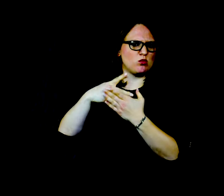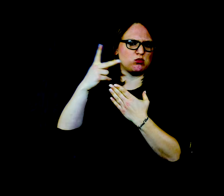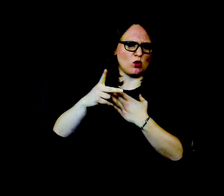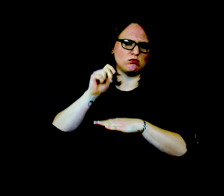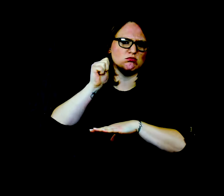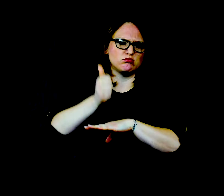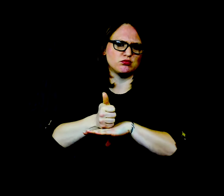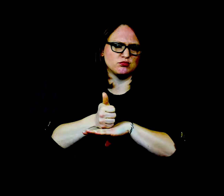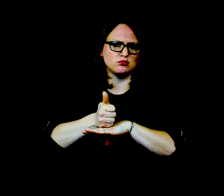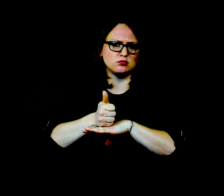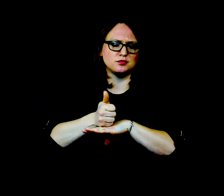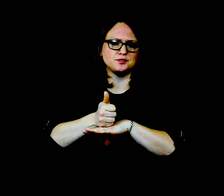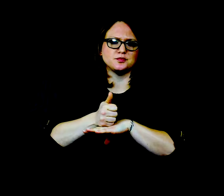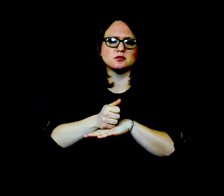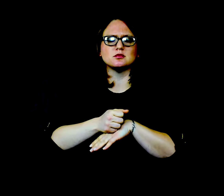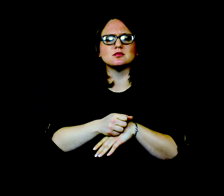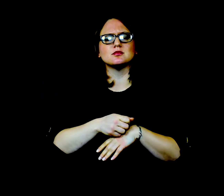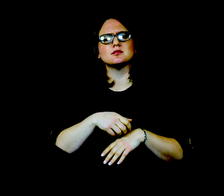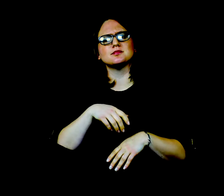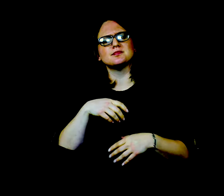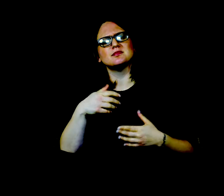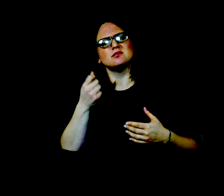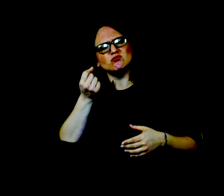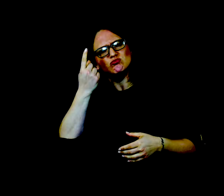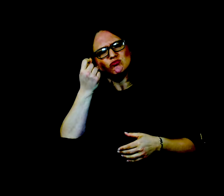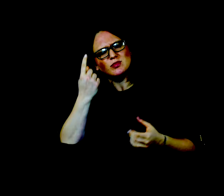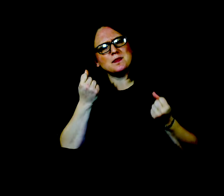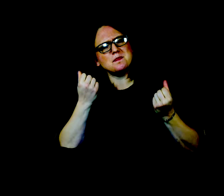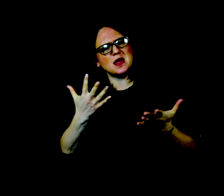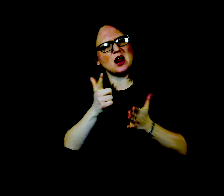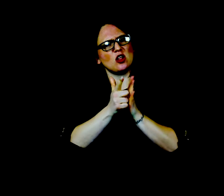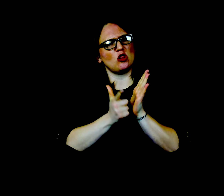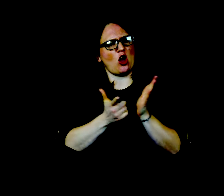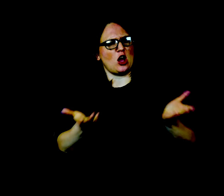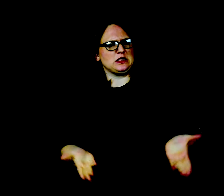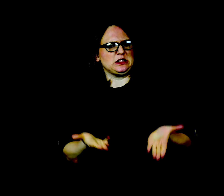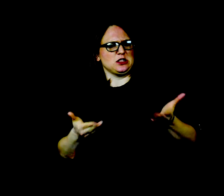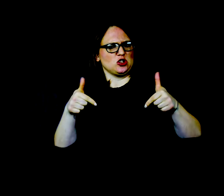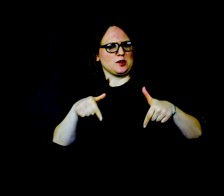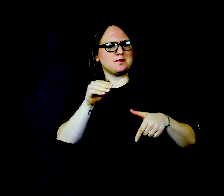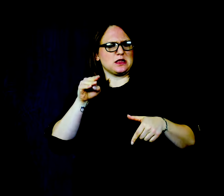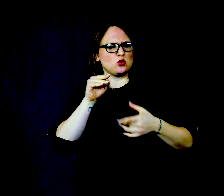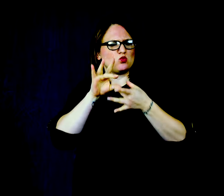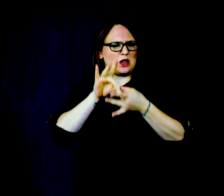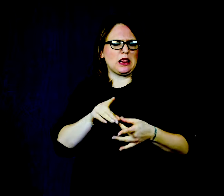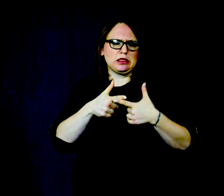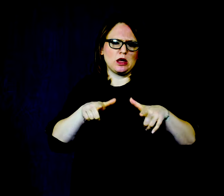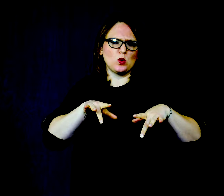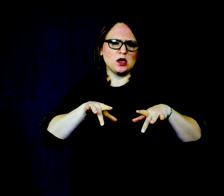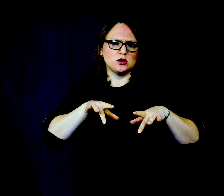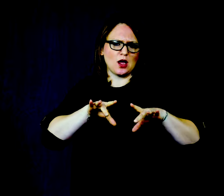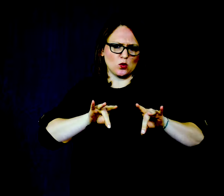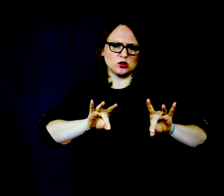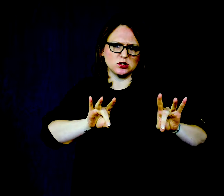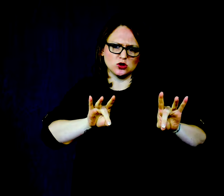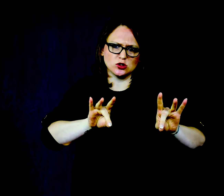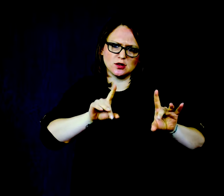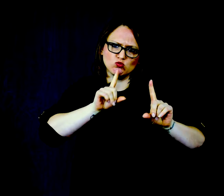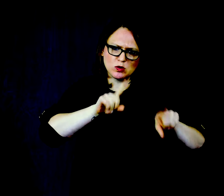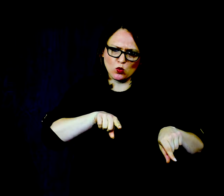There are many laws in Minnesota for language acquisition and reporting.